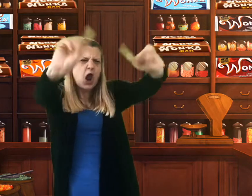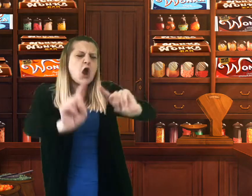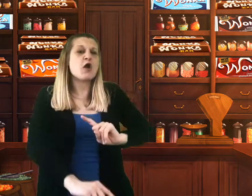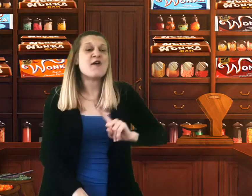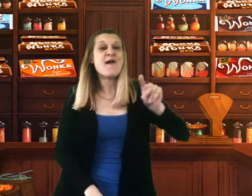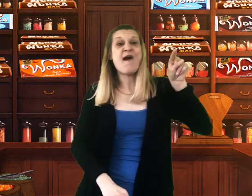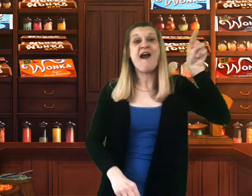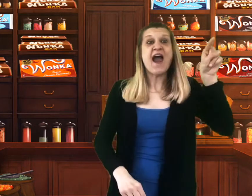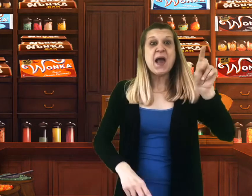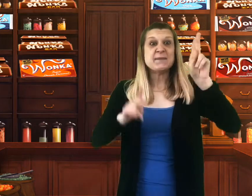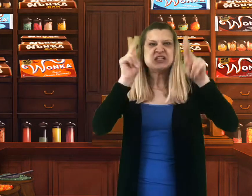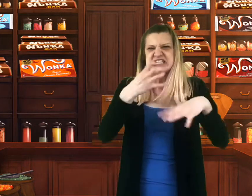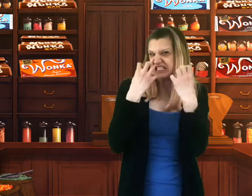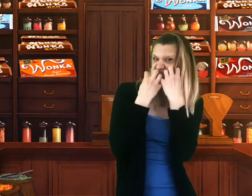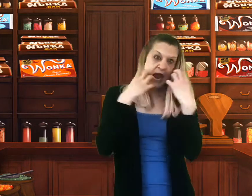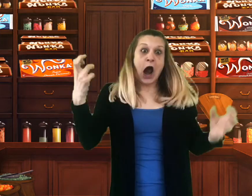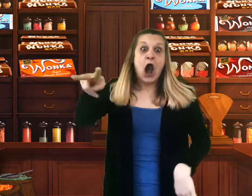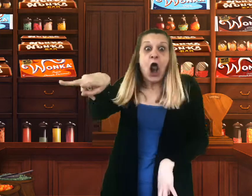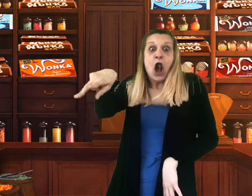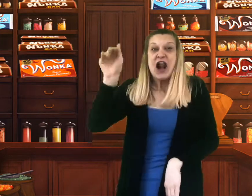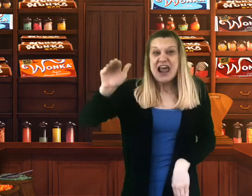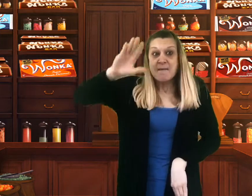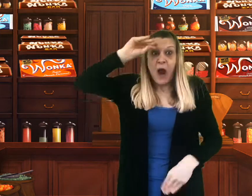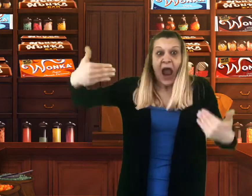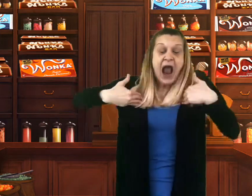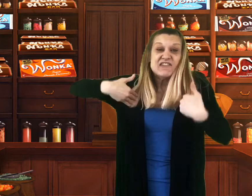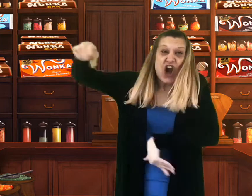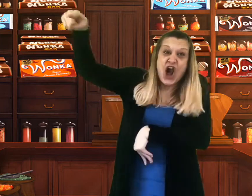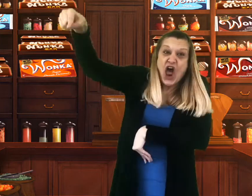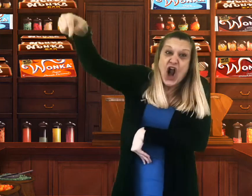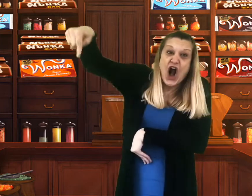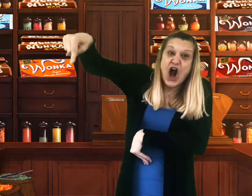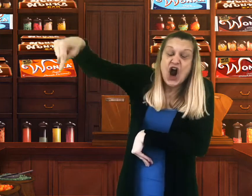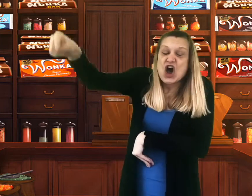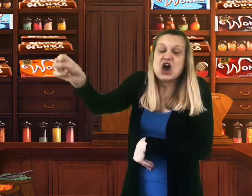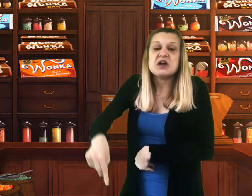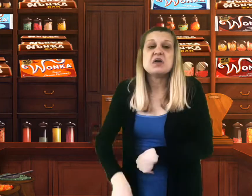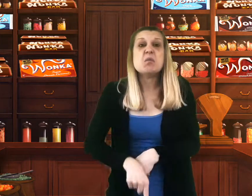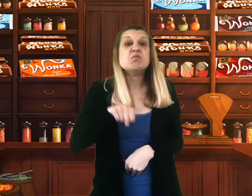Someone yelled, "Look at this little boy! He has it! Look at him right there!"